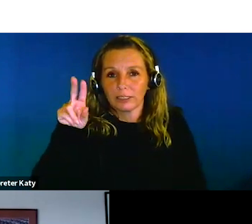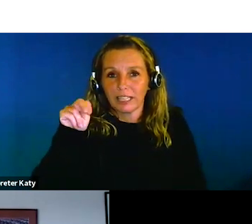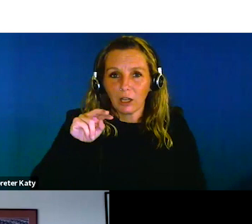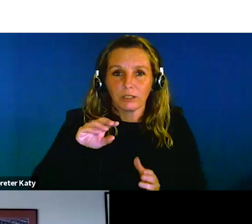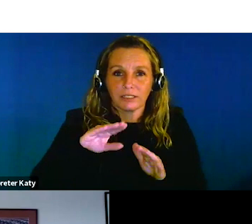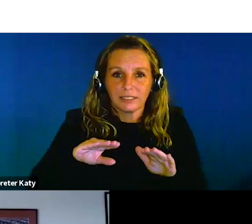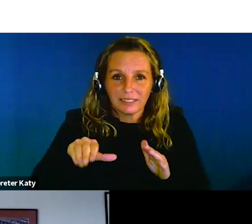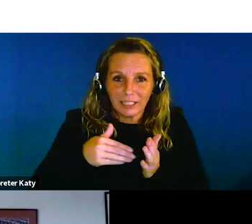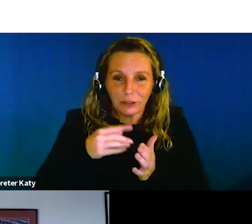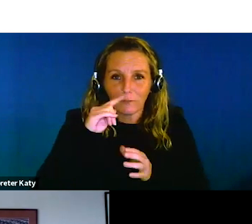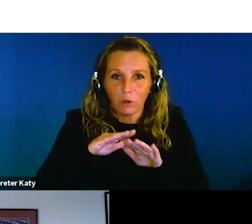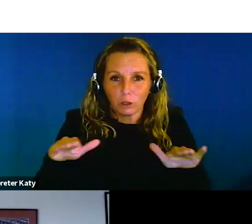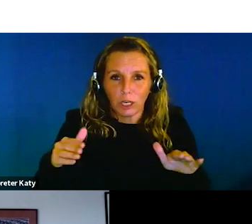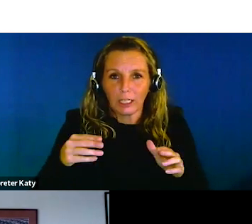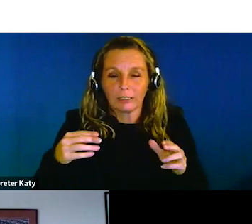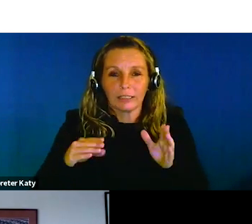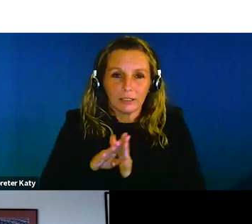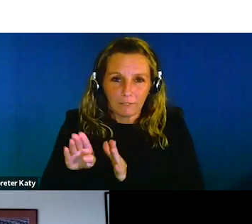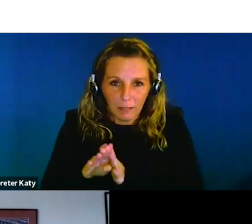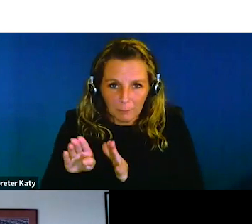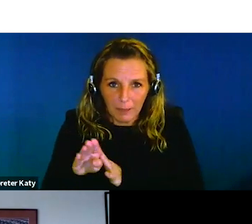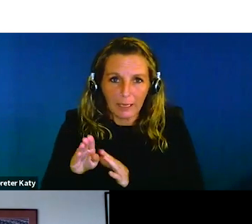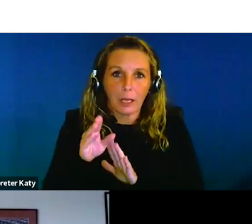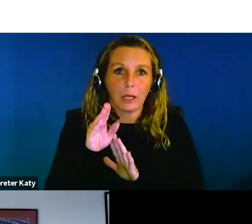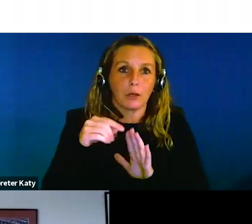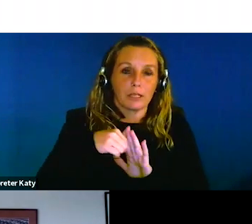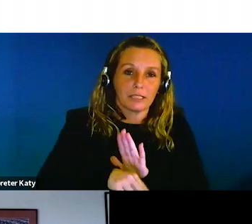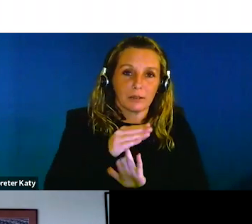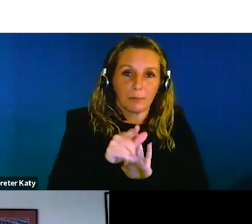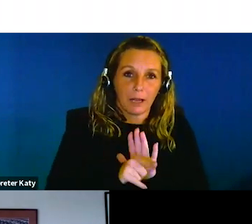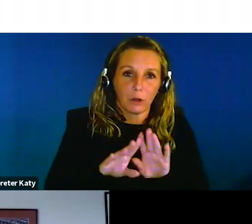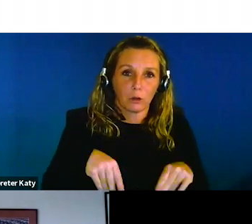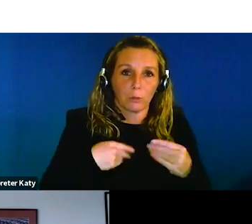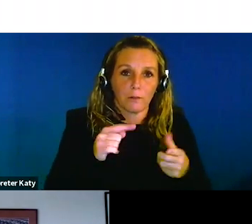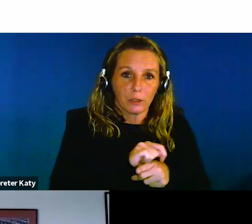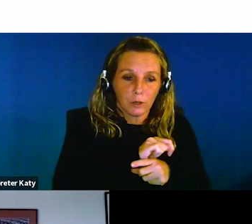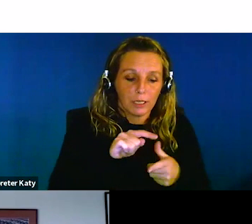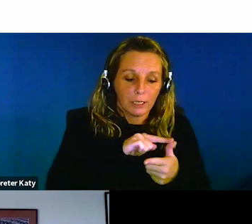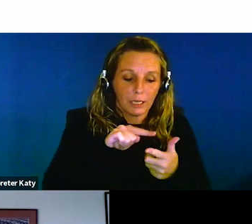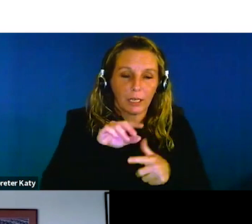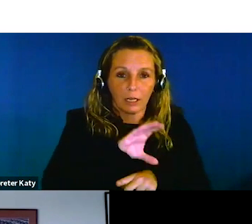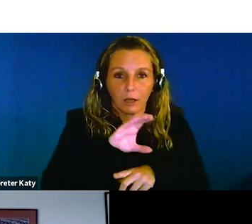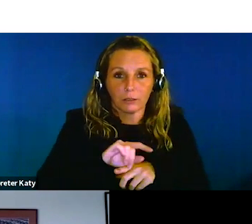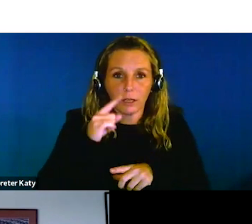With a rich background in providing training and consultation for various federal,